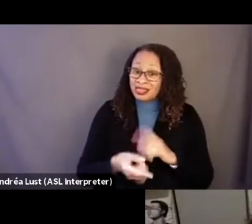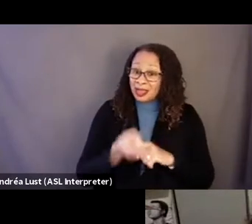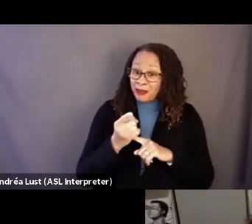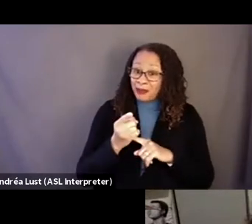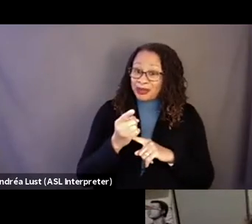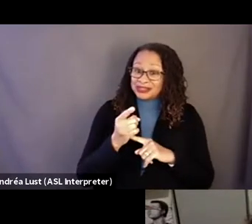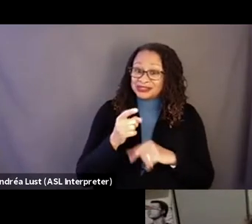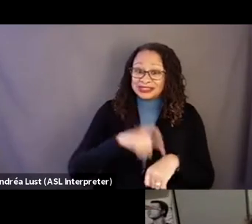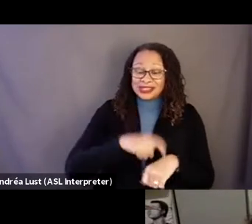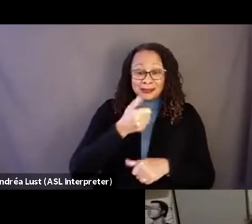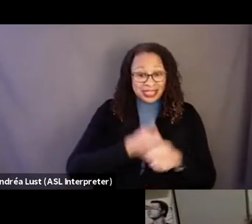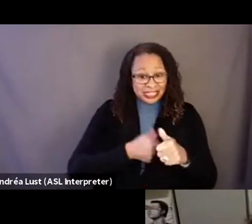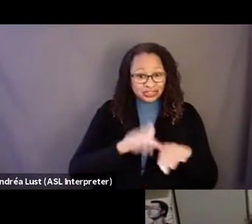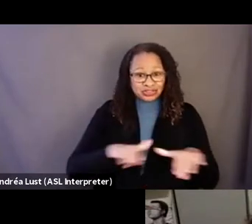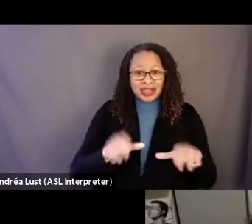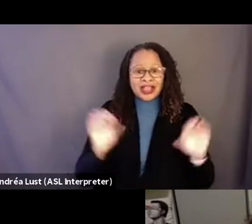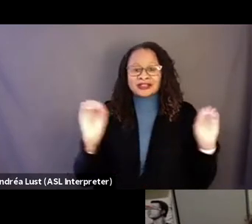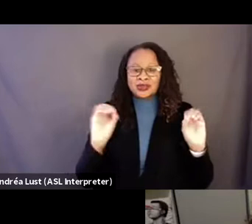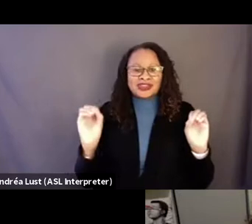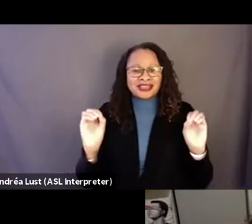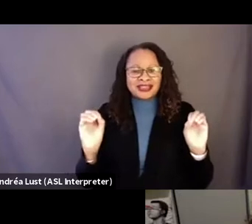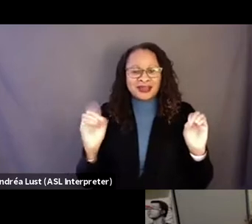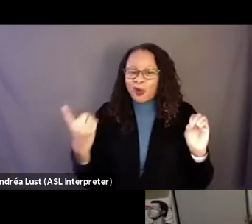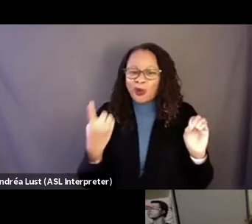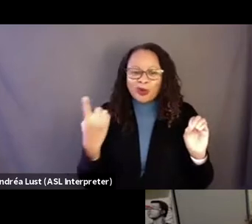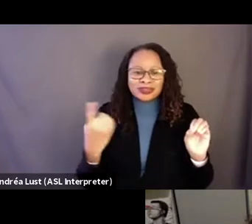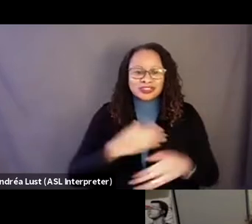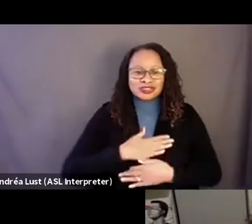each child knows nothing but joy, know nothing but love.